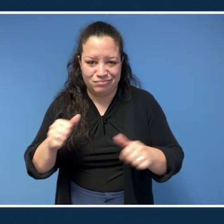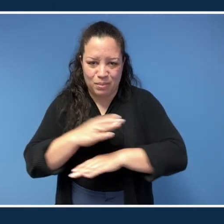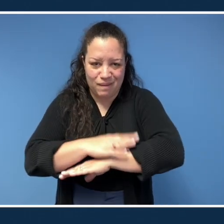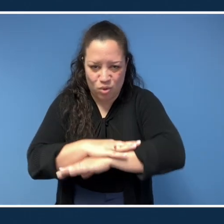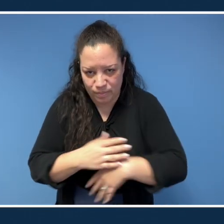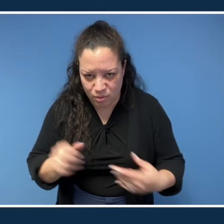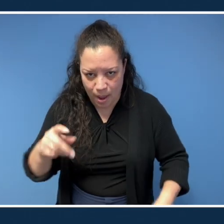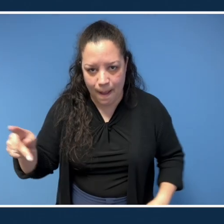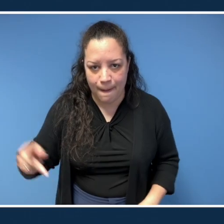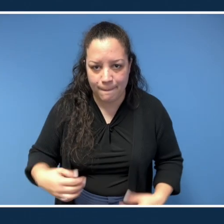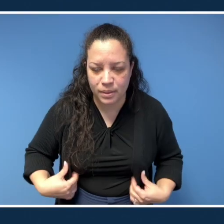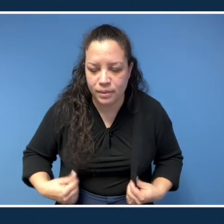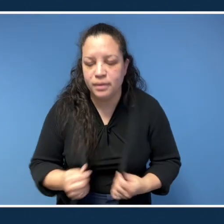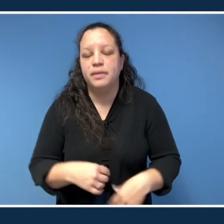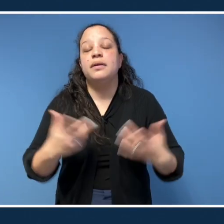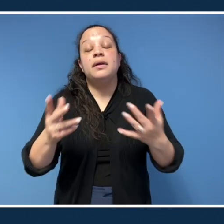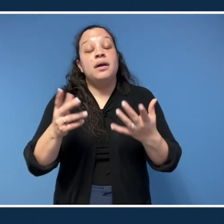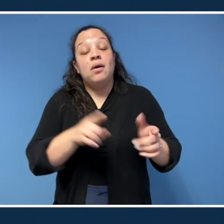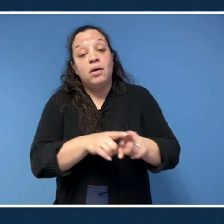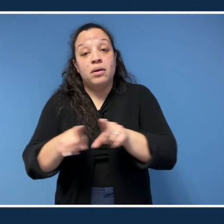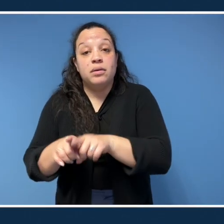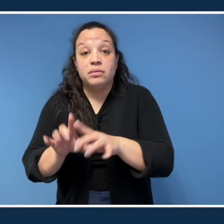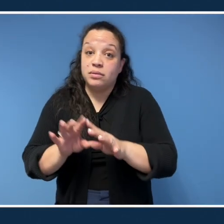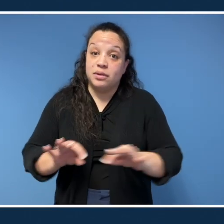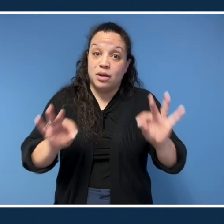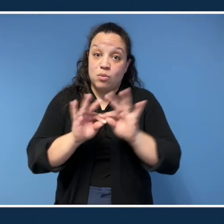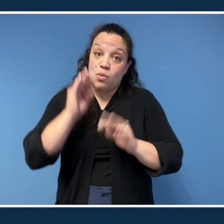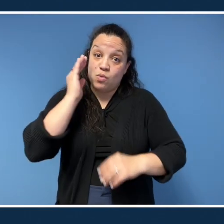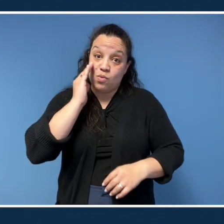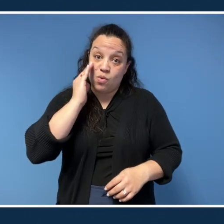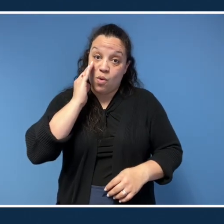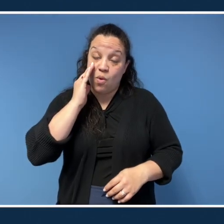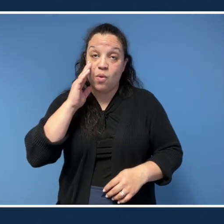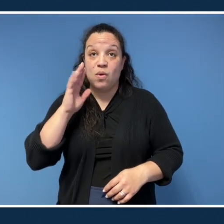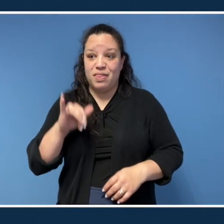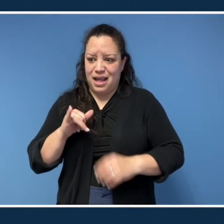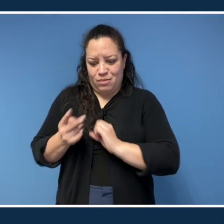it's important to think about the podcast in the sense that as another preservation tool,